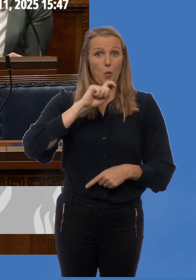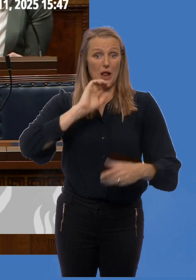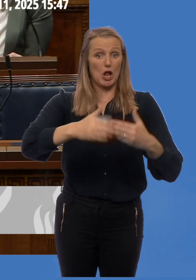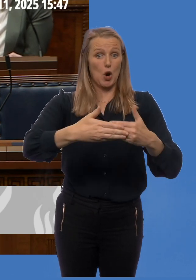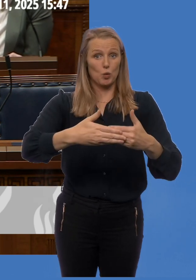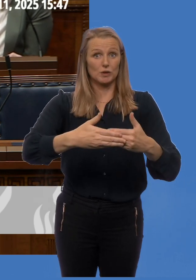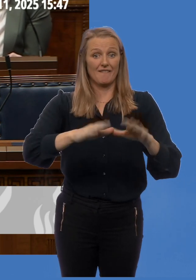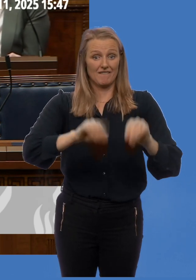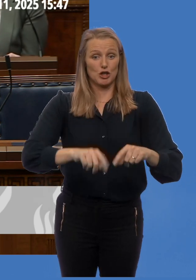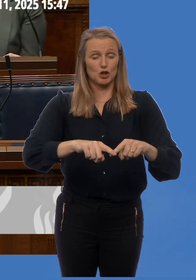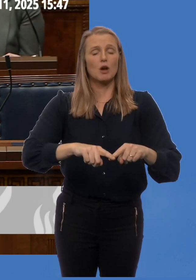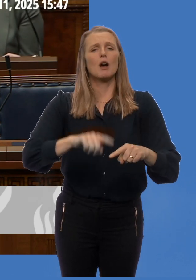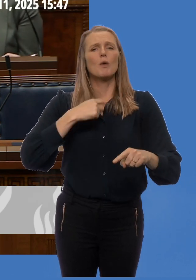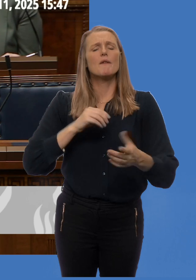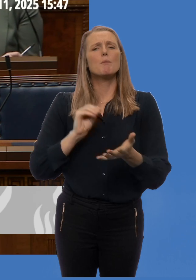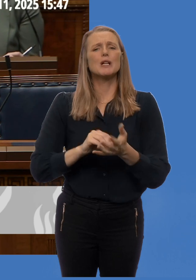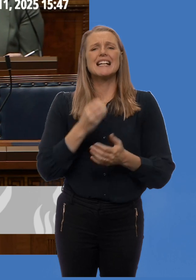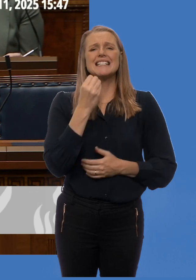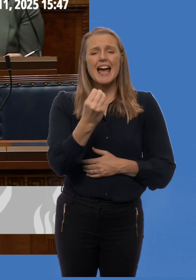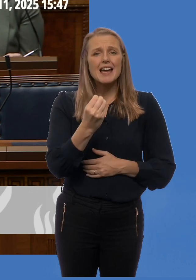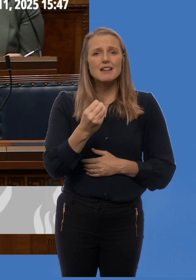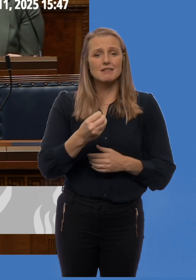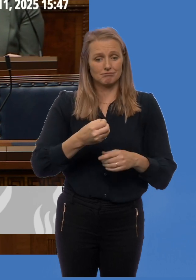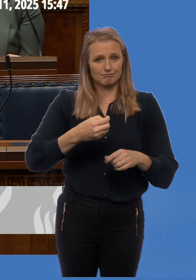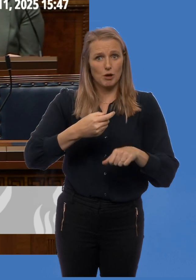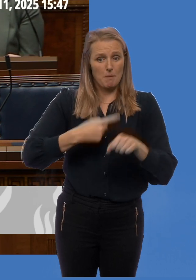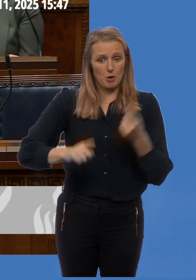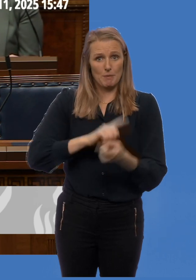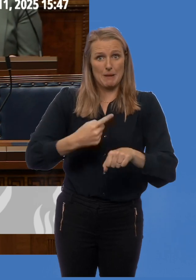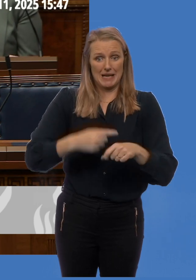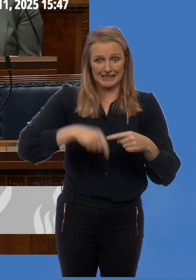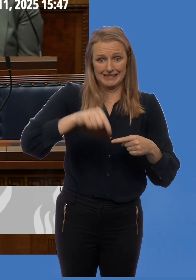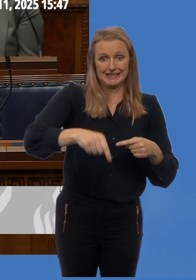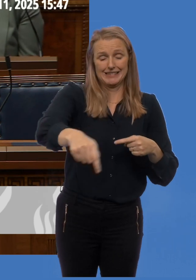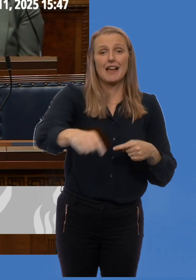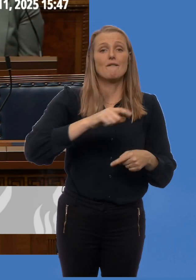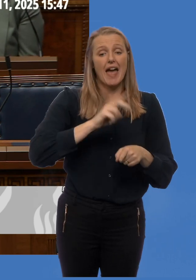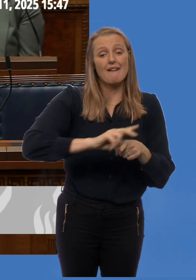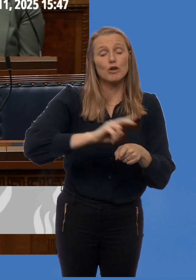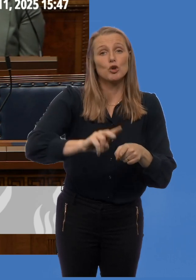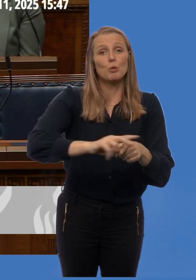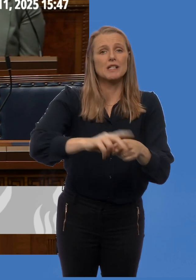sessions to run on a fortnightly basis, allowing sufficient time for thorough review and discussion.